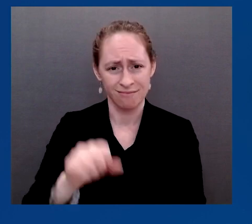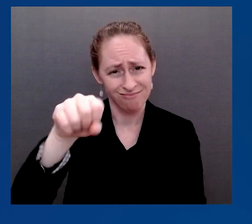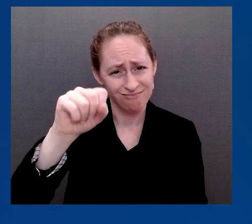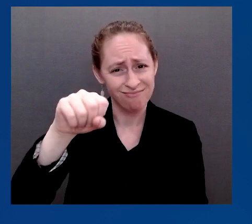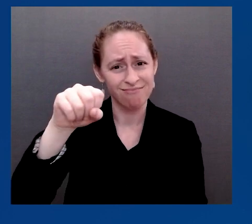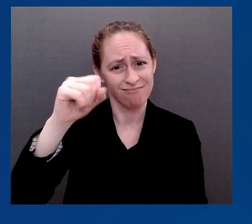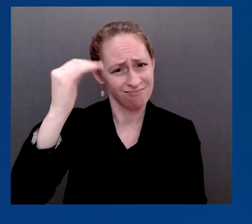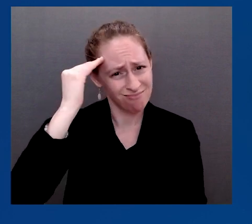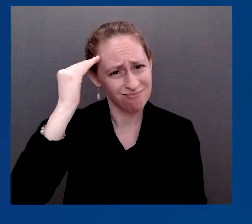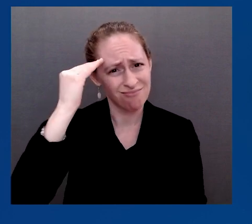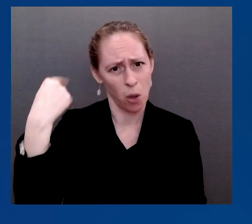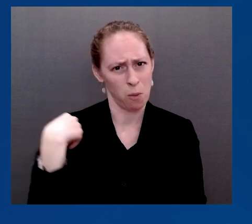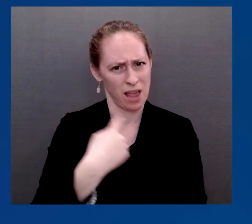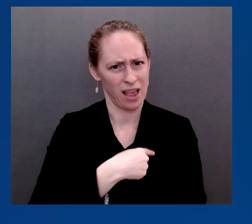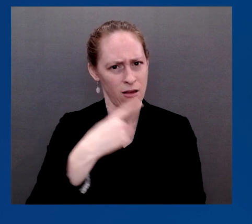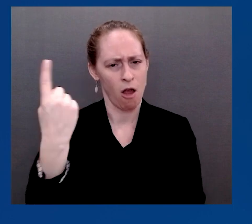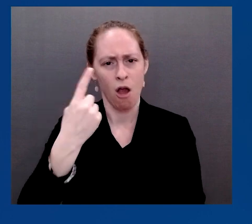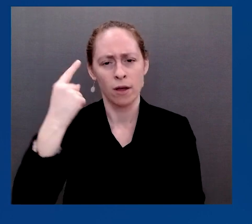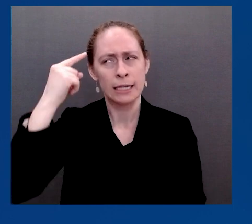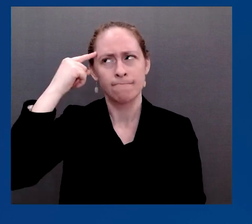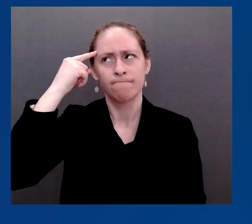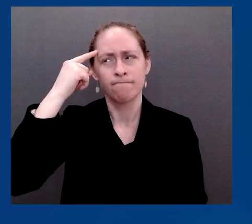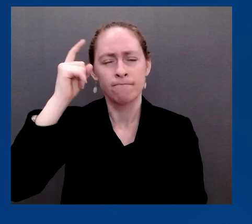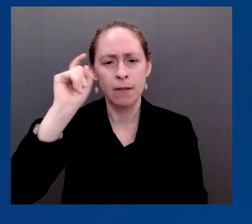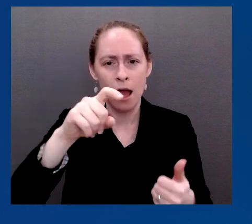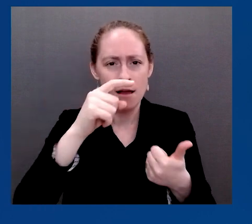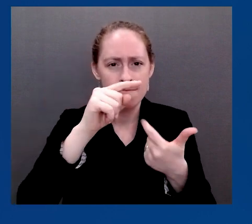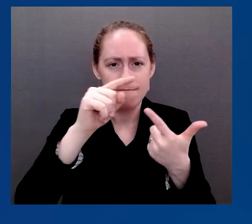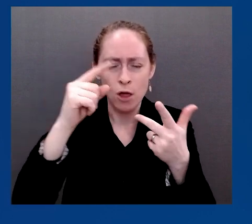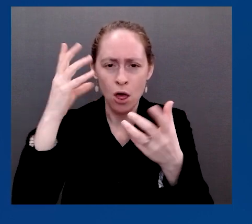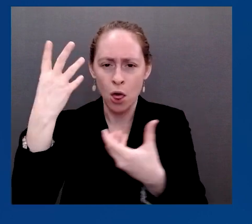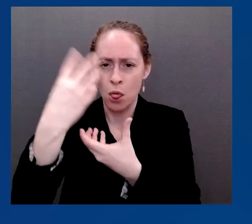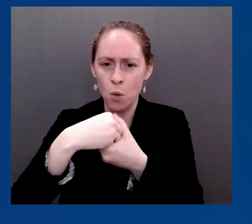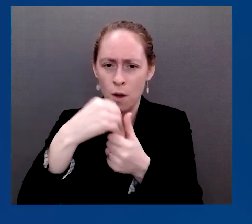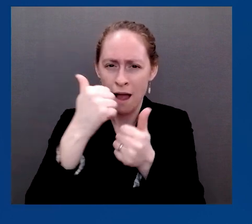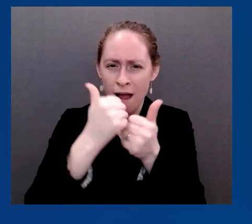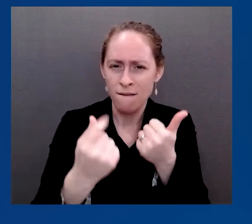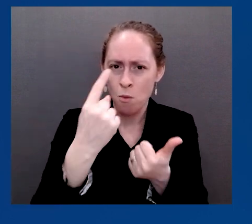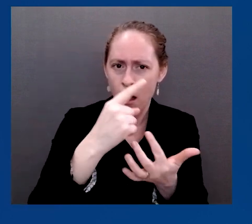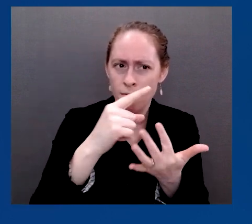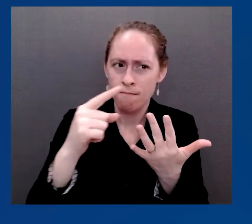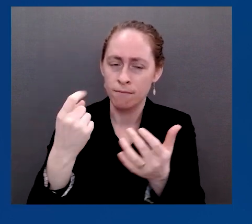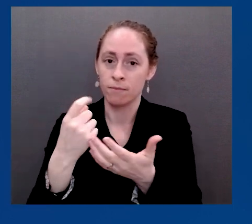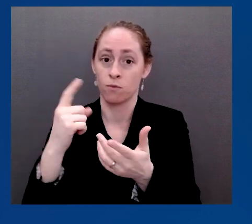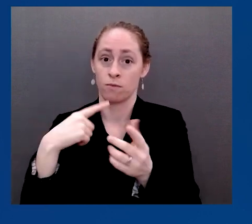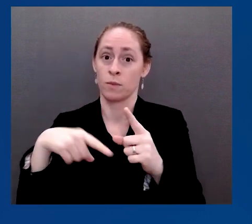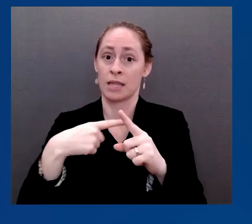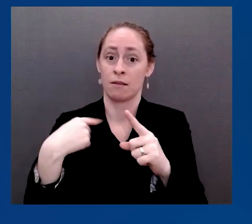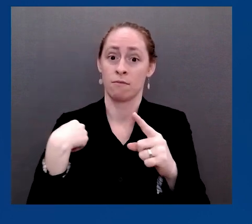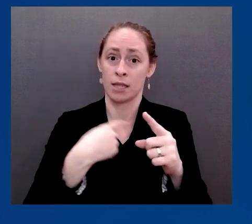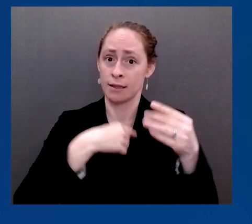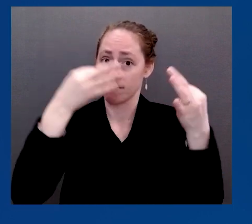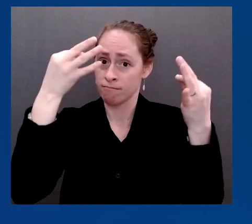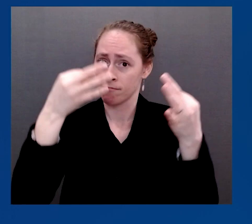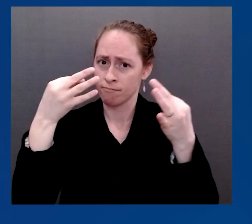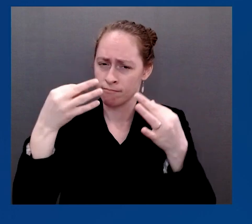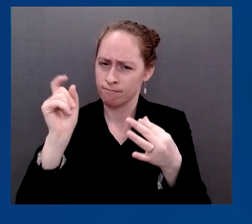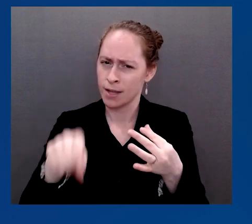We, of course, have to make recommendations that are, you know, relevant for New York City and rural Montana.